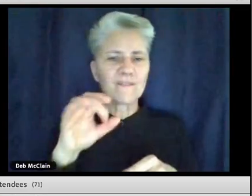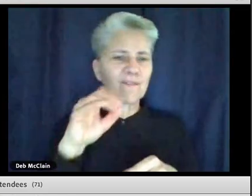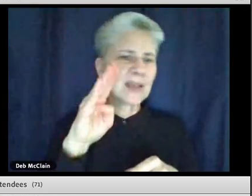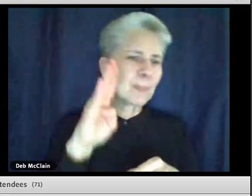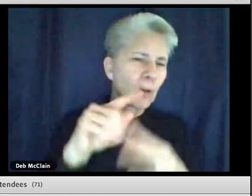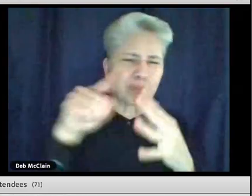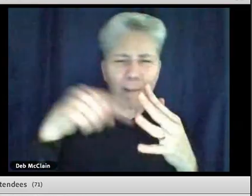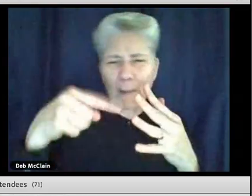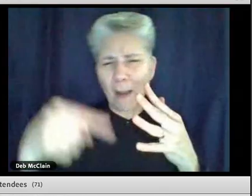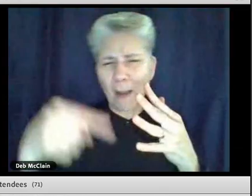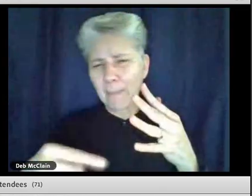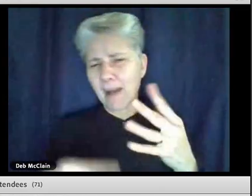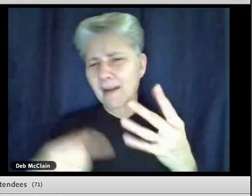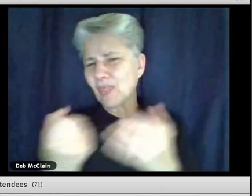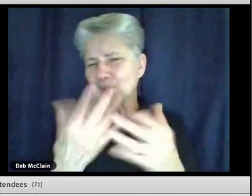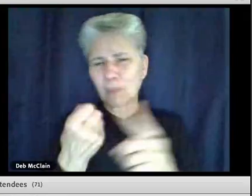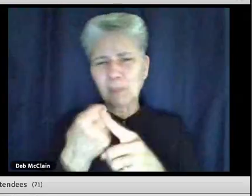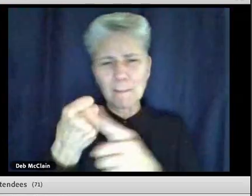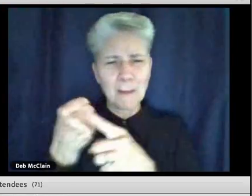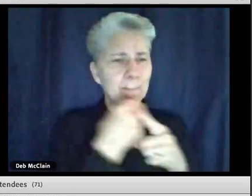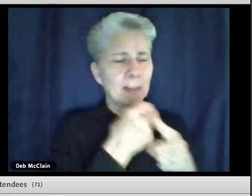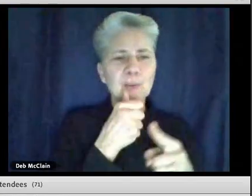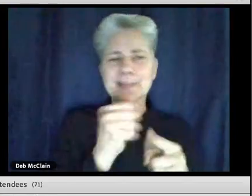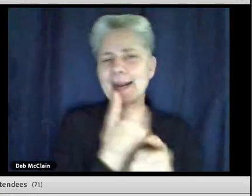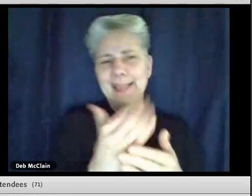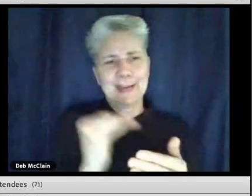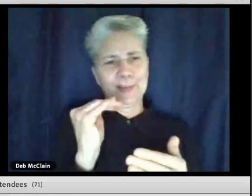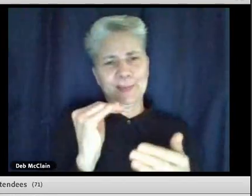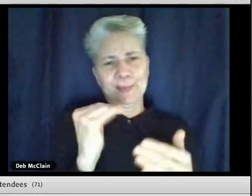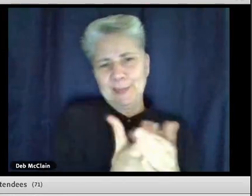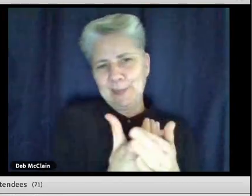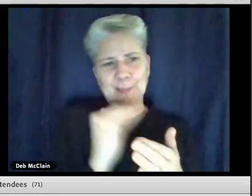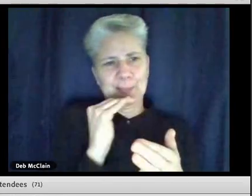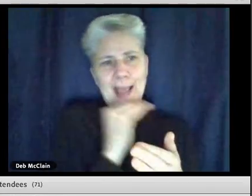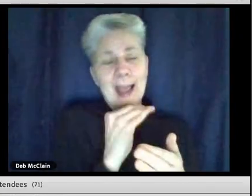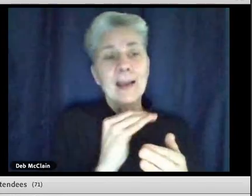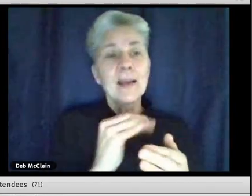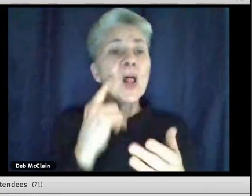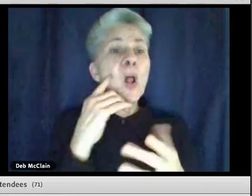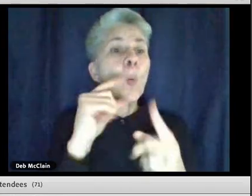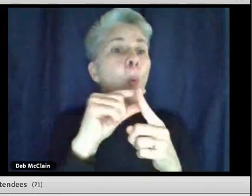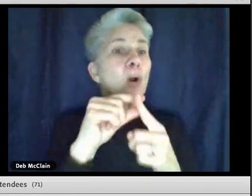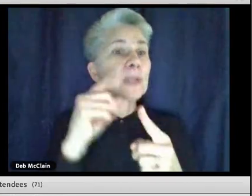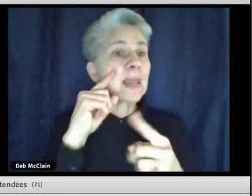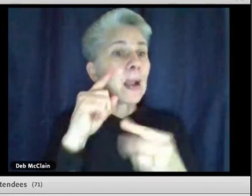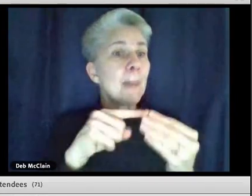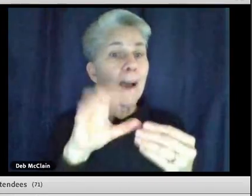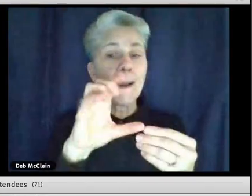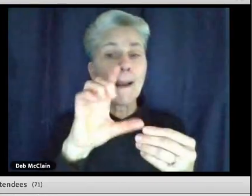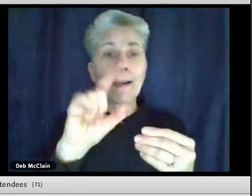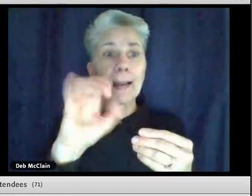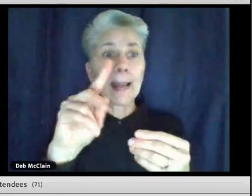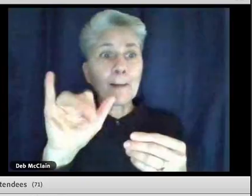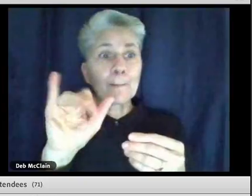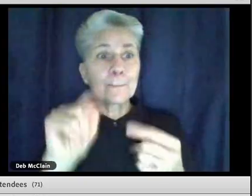you know, the politics and the voting with Russia and Facebook. I mean, all kinds of things are out there, so it's not anything new.